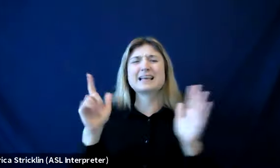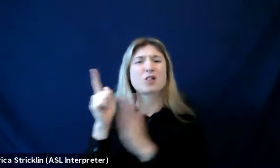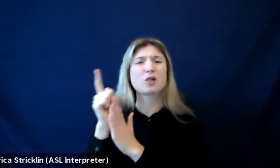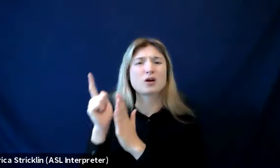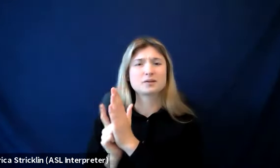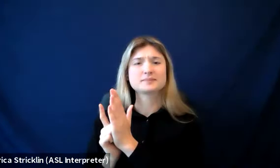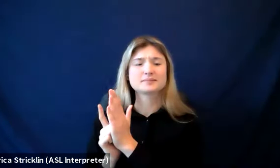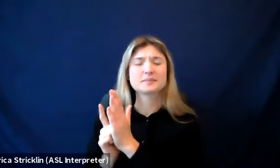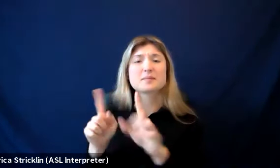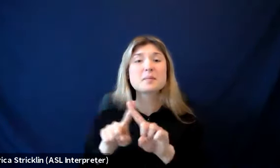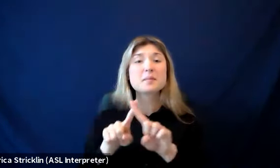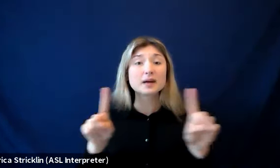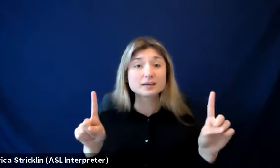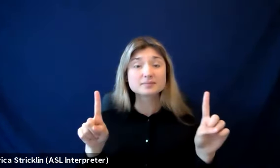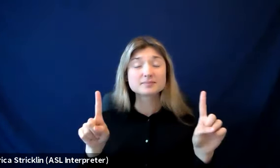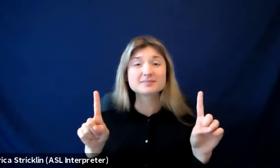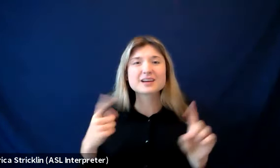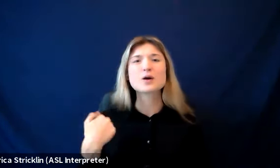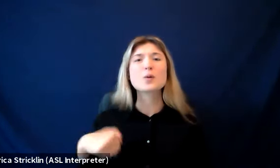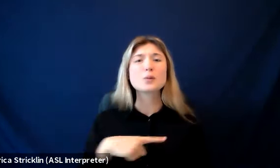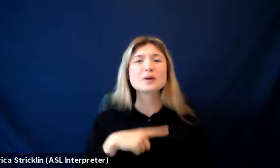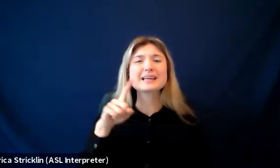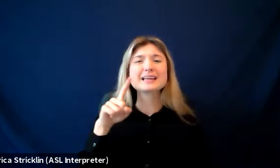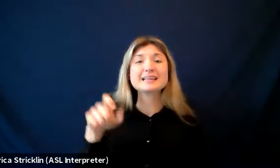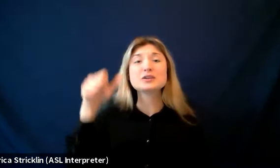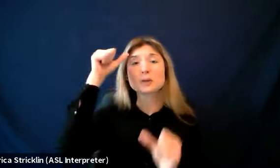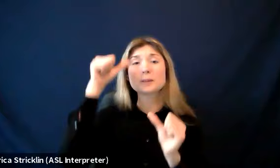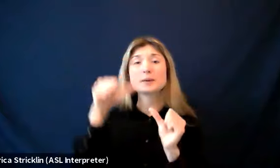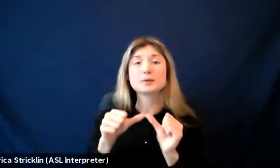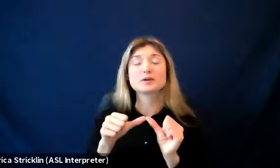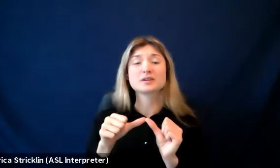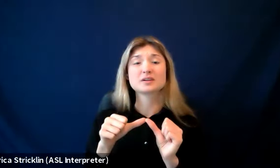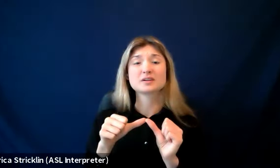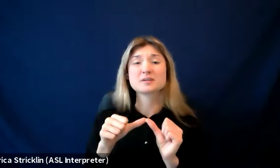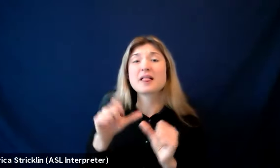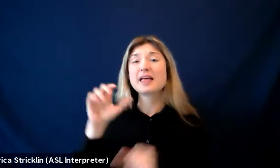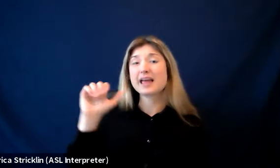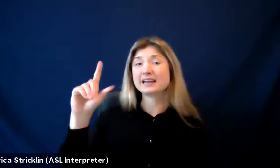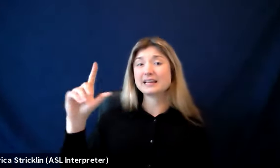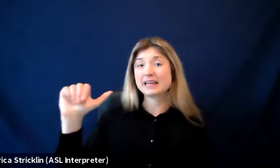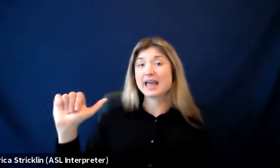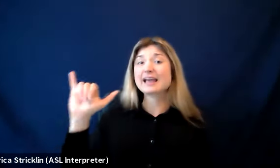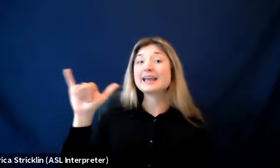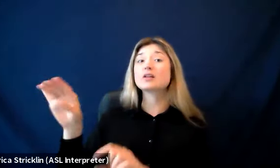But we have to remember that. All they did was open the door.